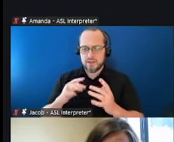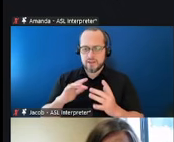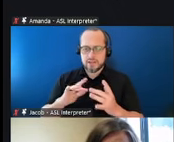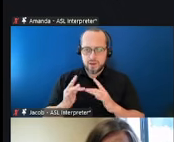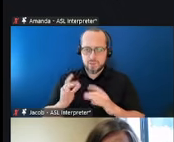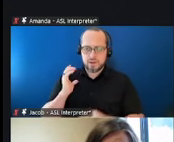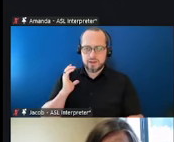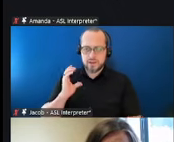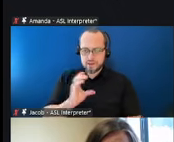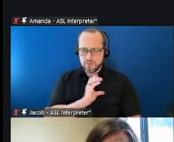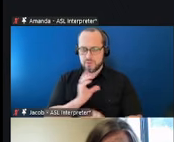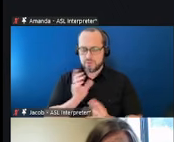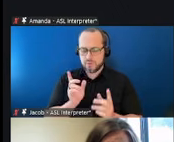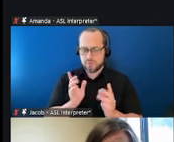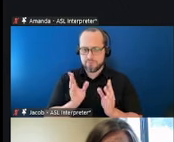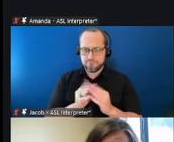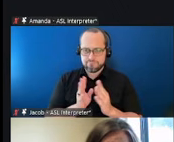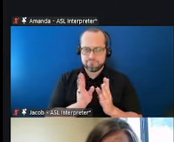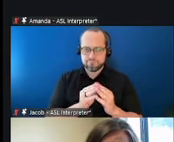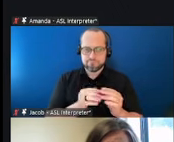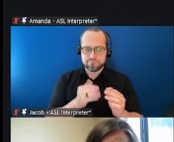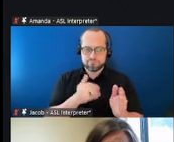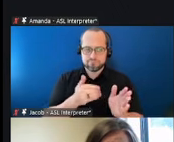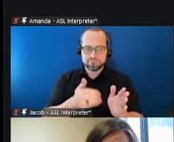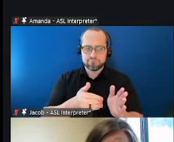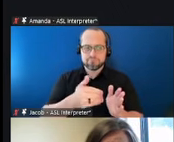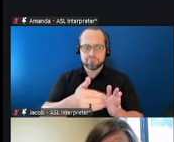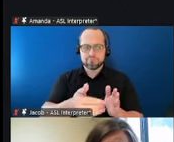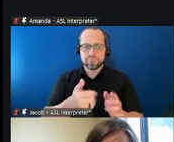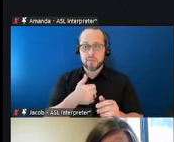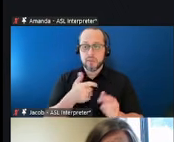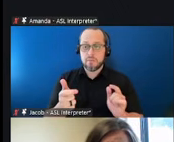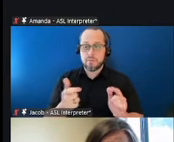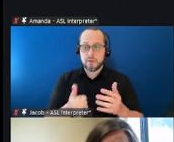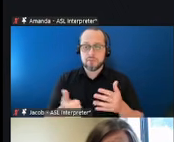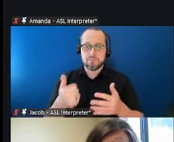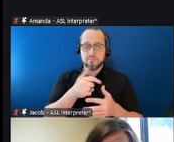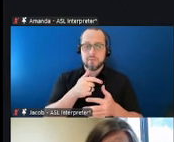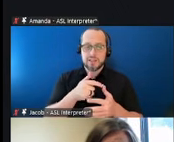meet regularly. But the big star is going to be the steering committee. The steering committee